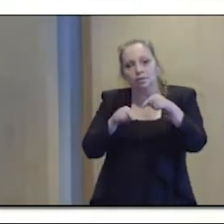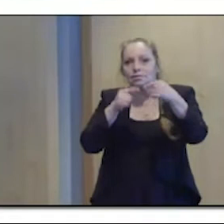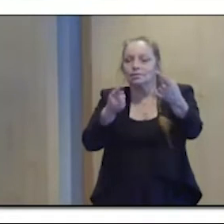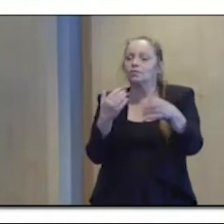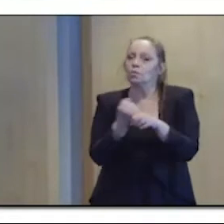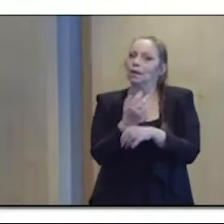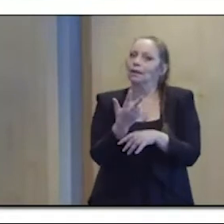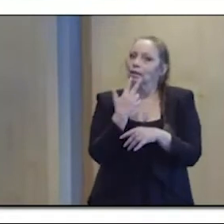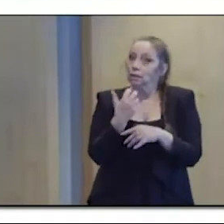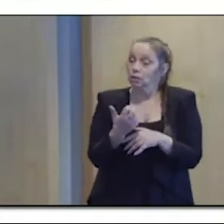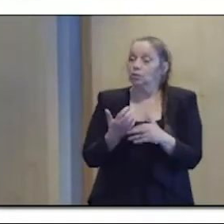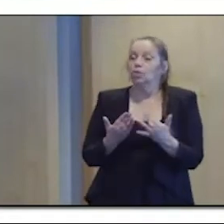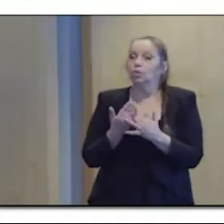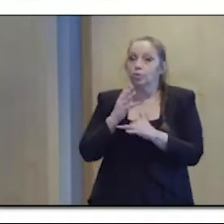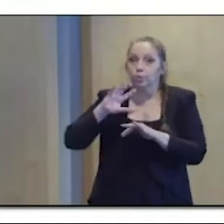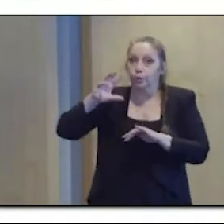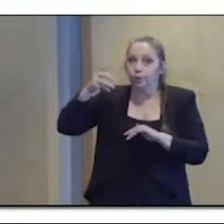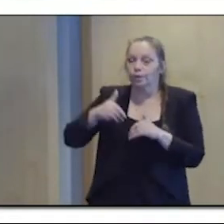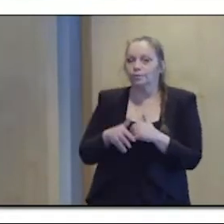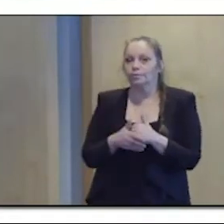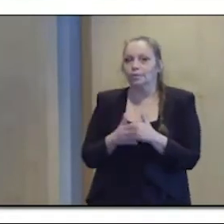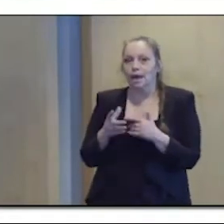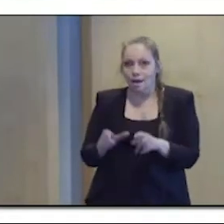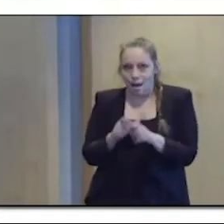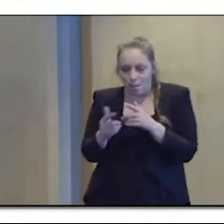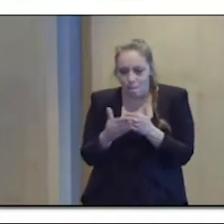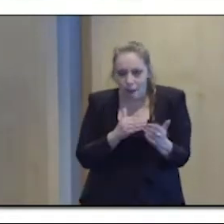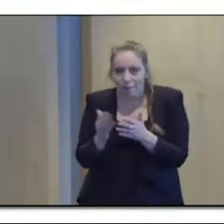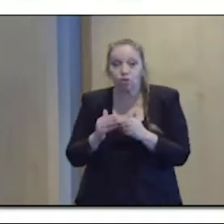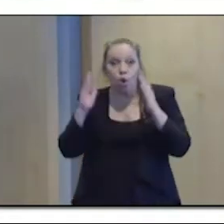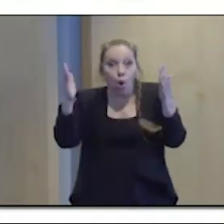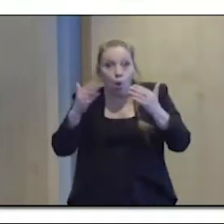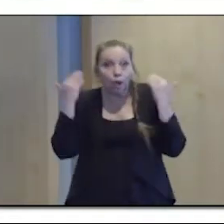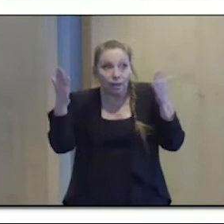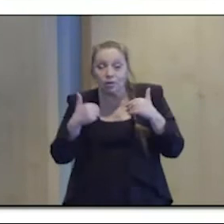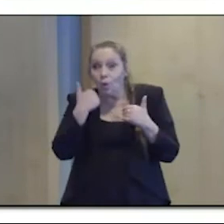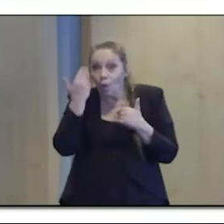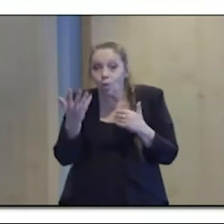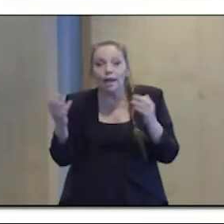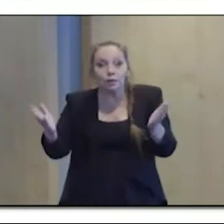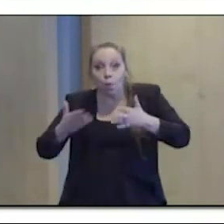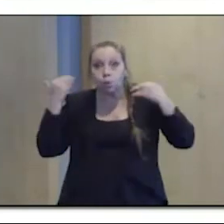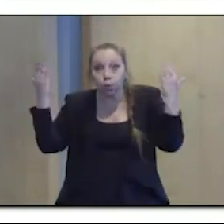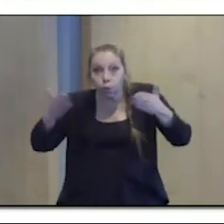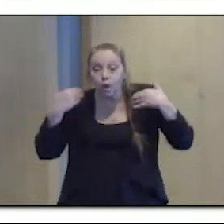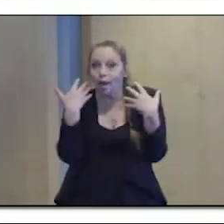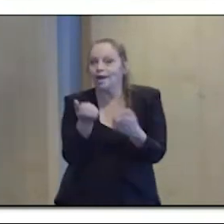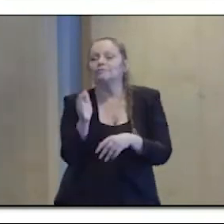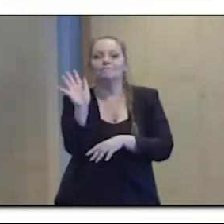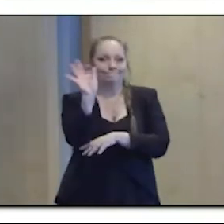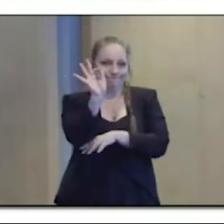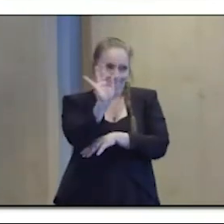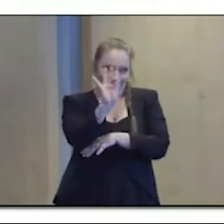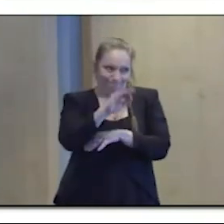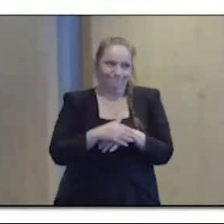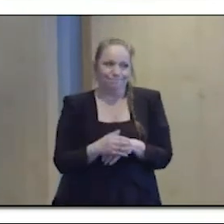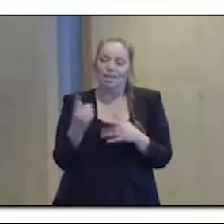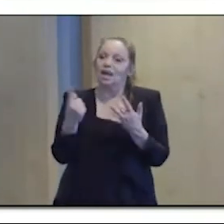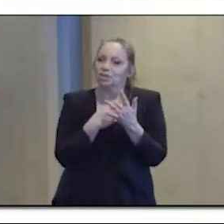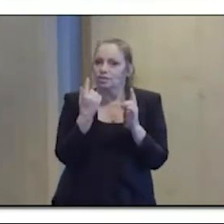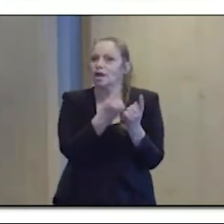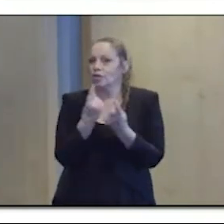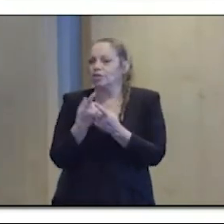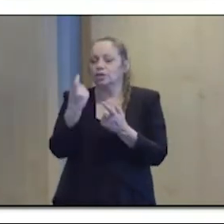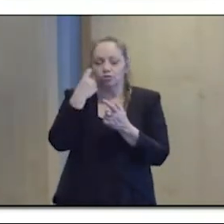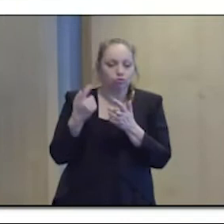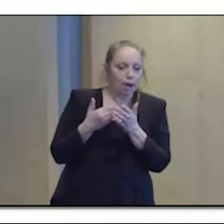to manage and i guess wind isn't always blowing so that's another thing to manage. In in the old days